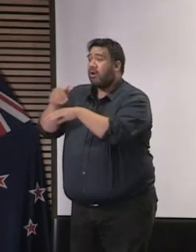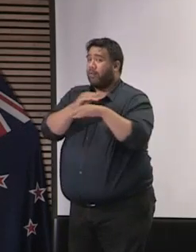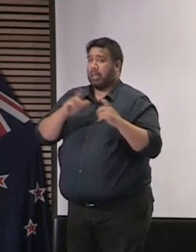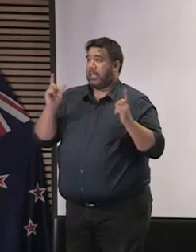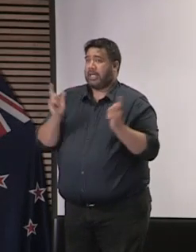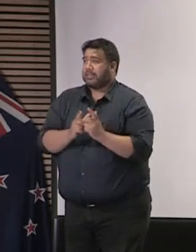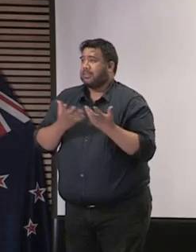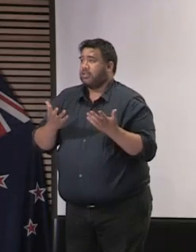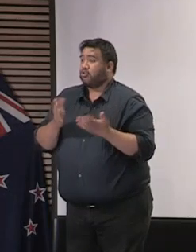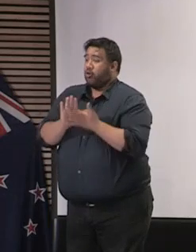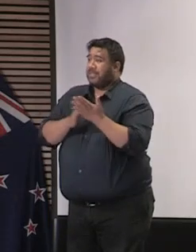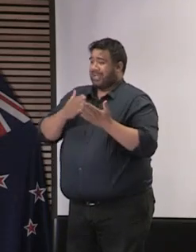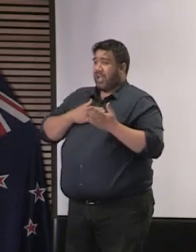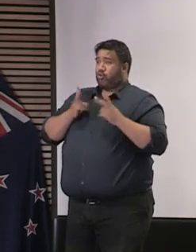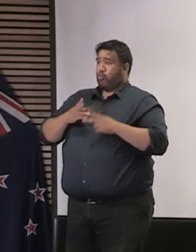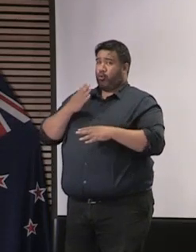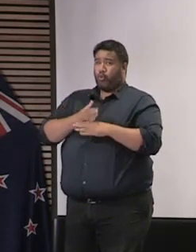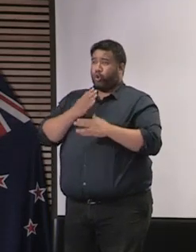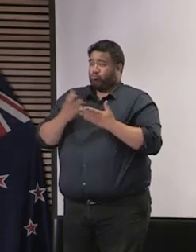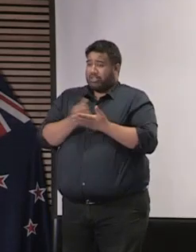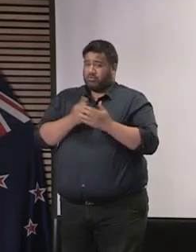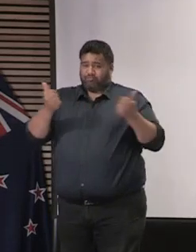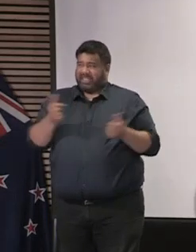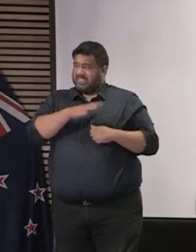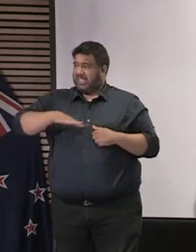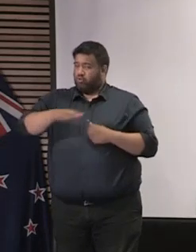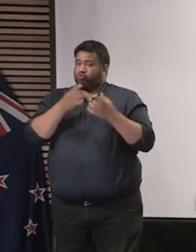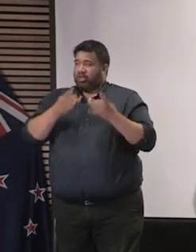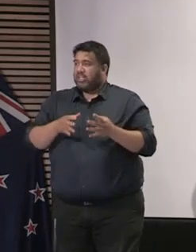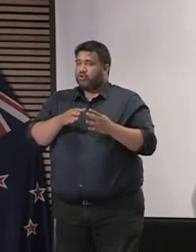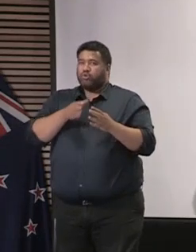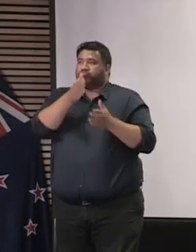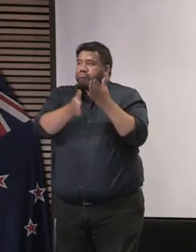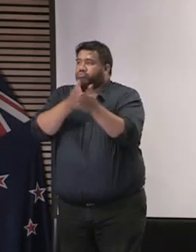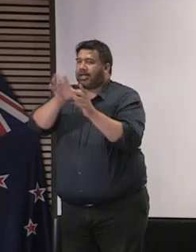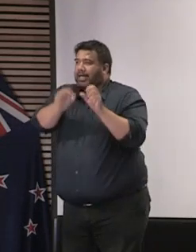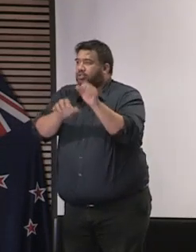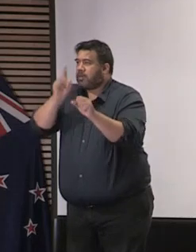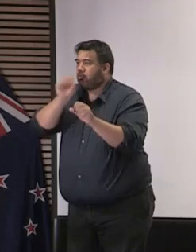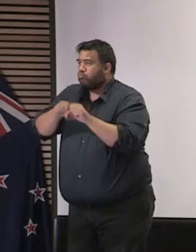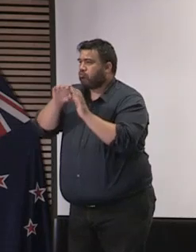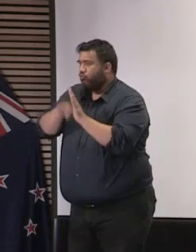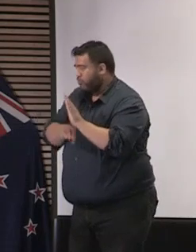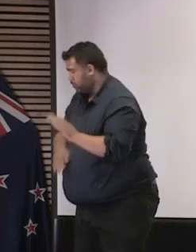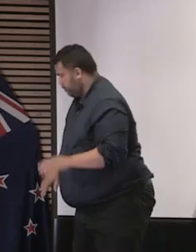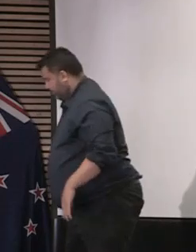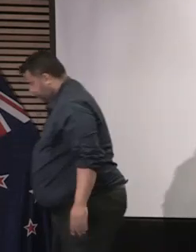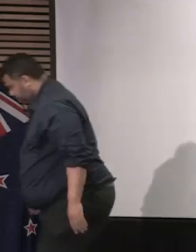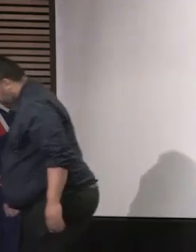happening with the exemption of family violence that I mentioned. We are very well placed within our BAU